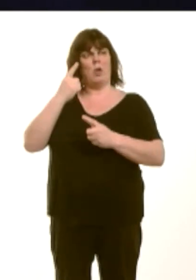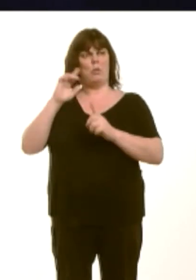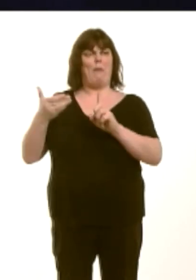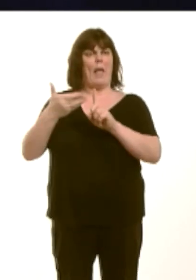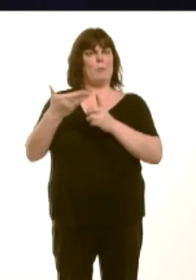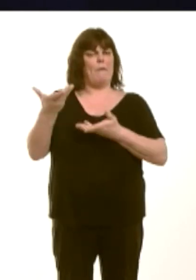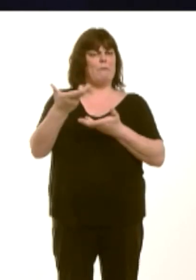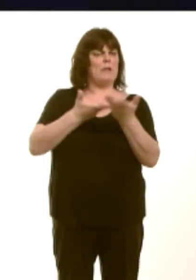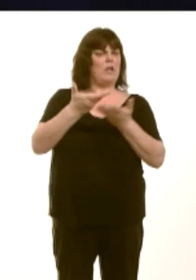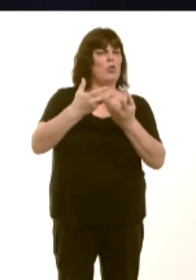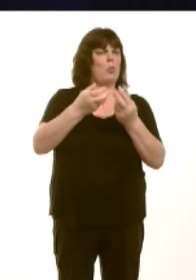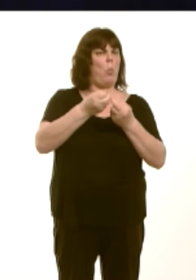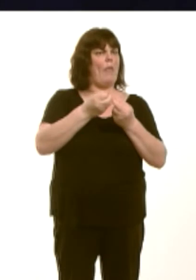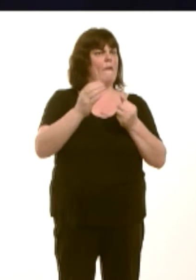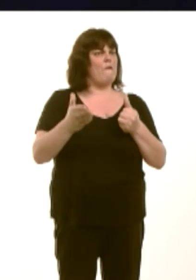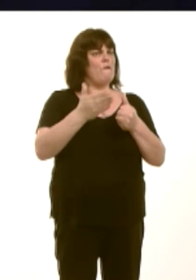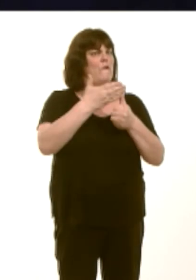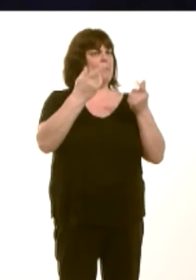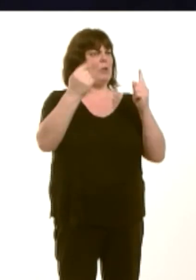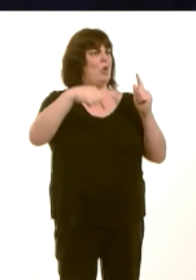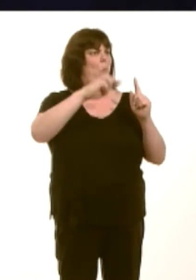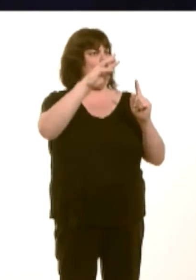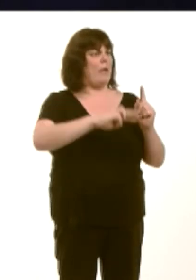But I want to ask specifically about the parts of the paper referring to election to the